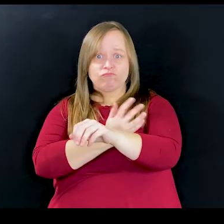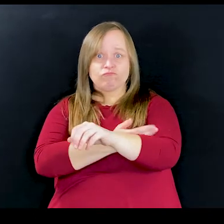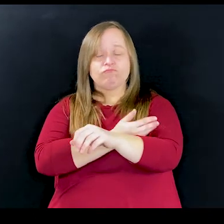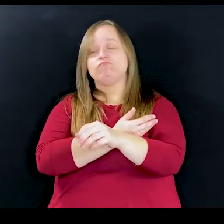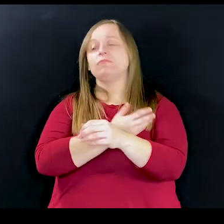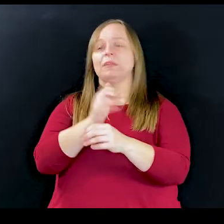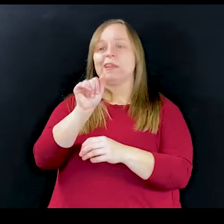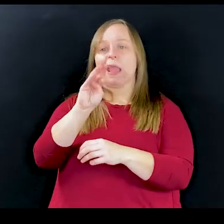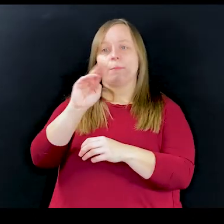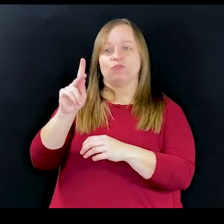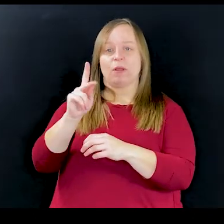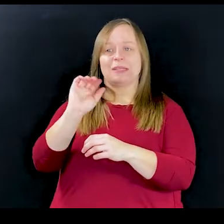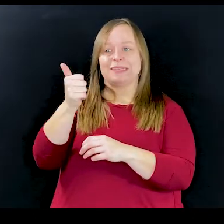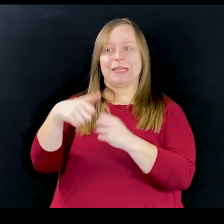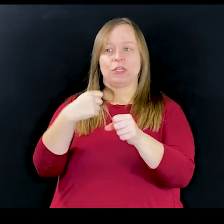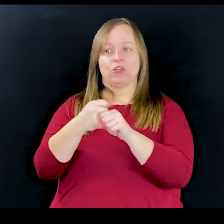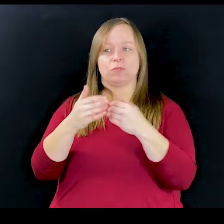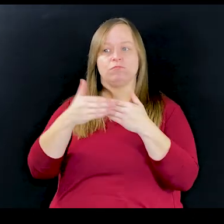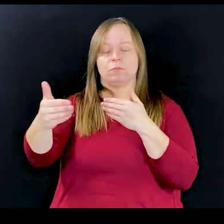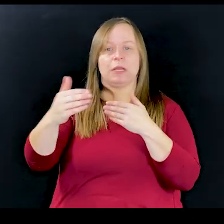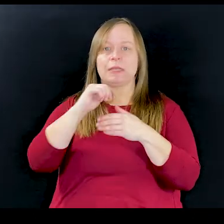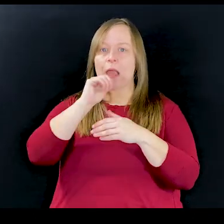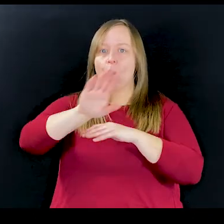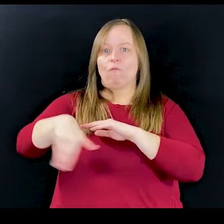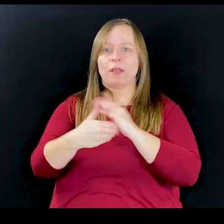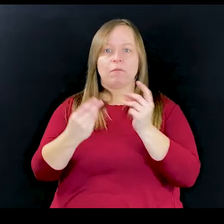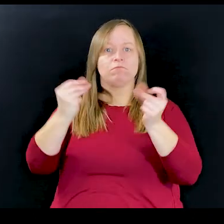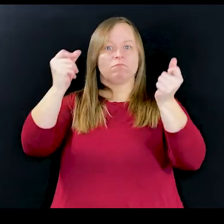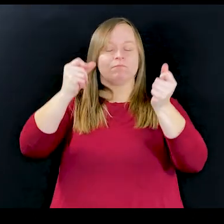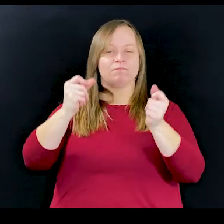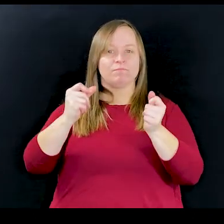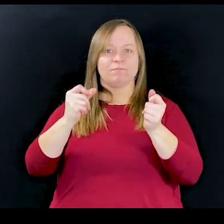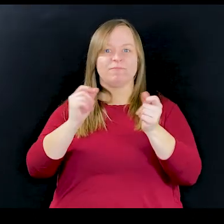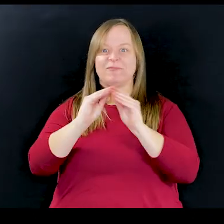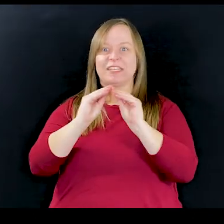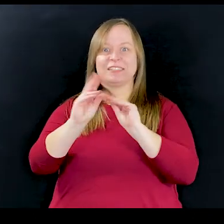made, Amtrak has 10 years. So this is not going to be necessarily an overnight